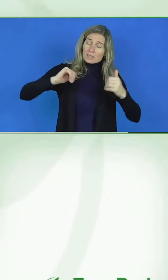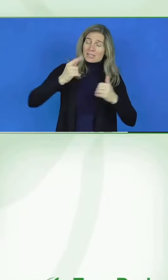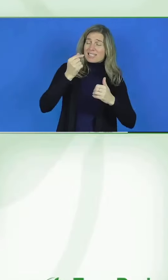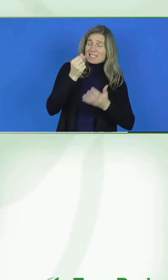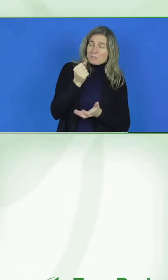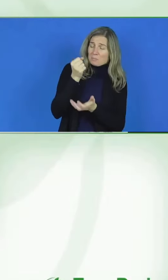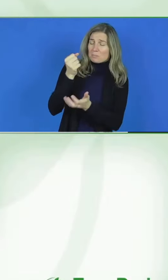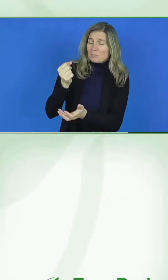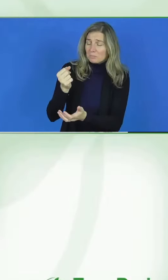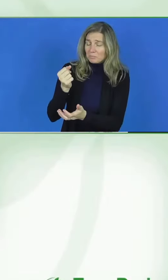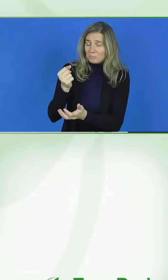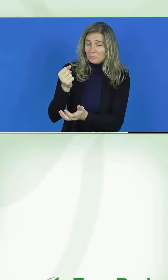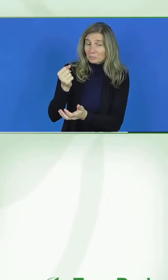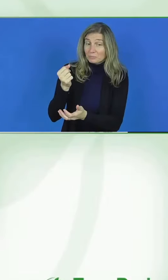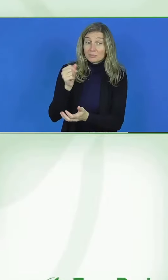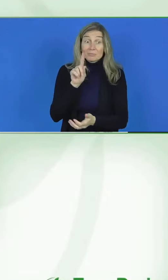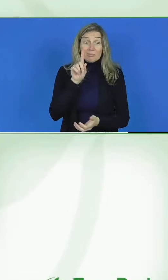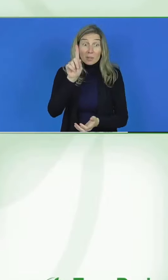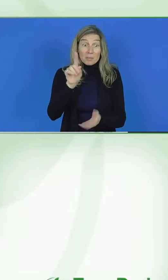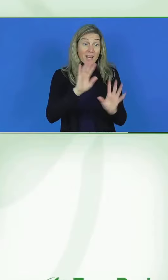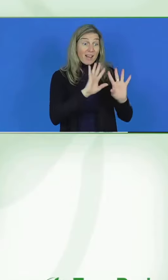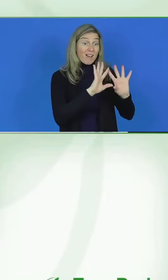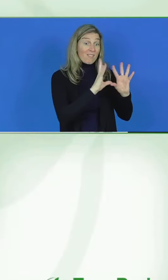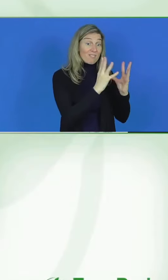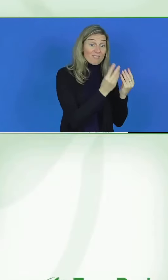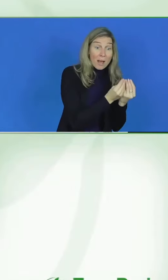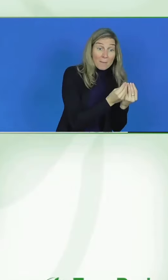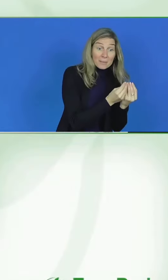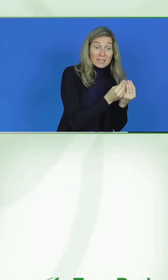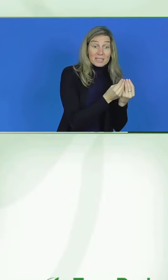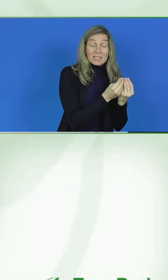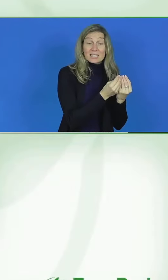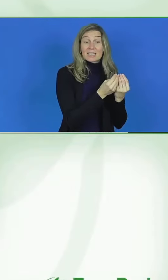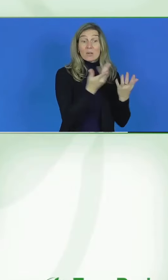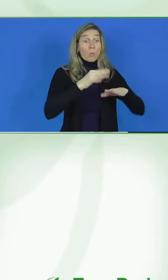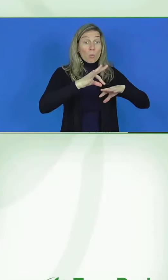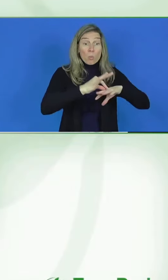between families, through sisters, wives as well as parents.